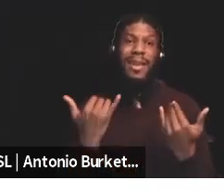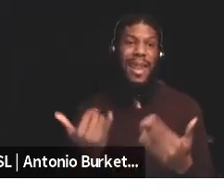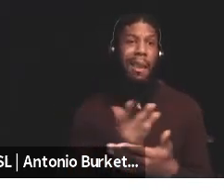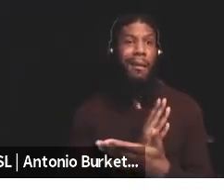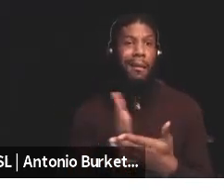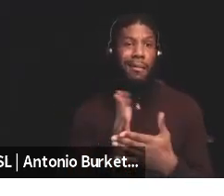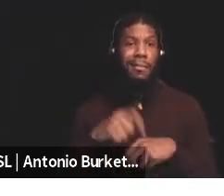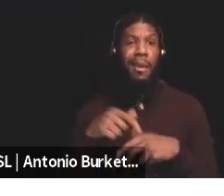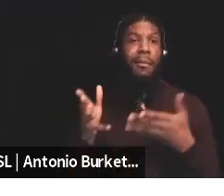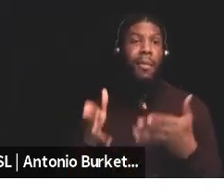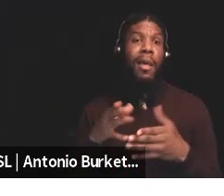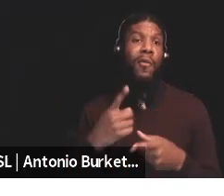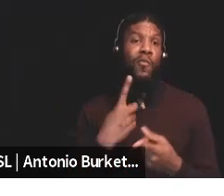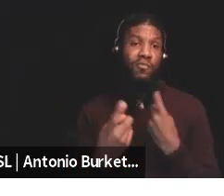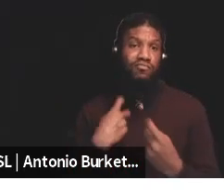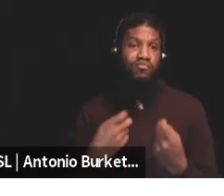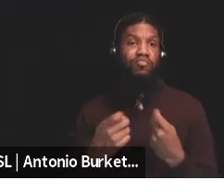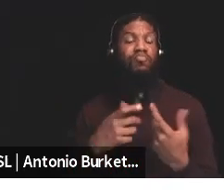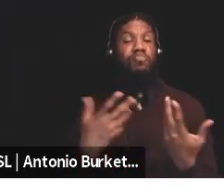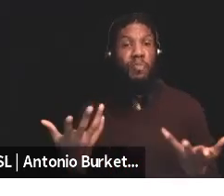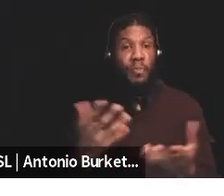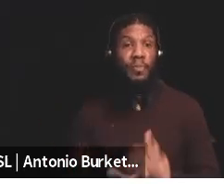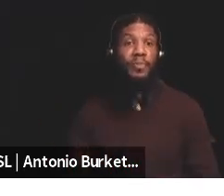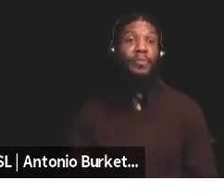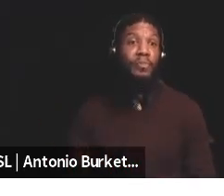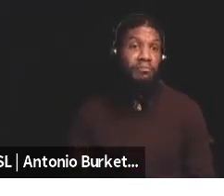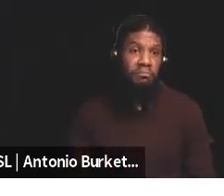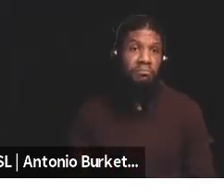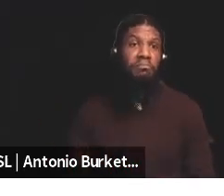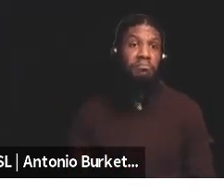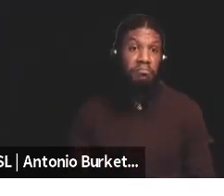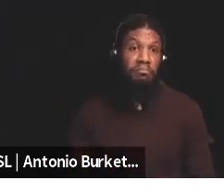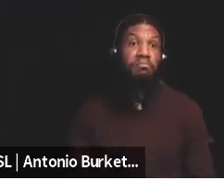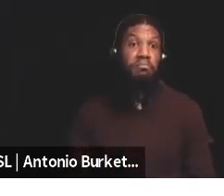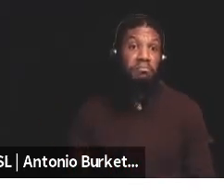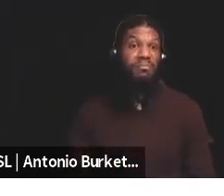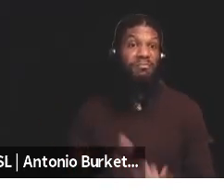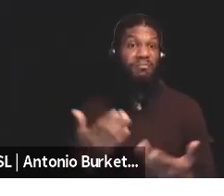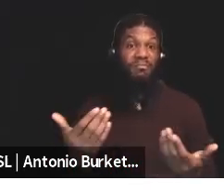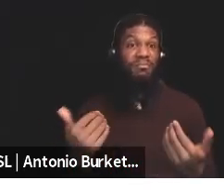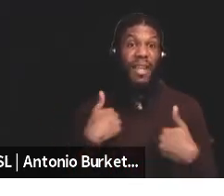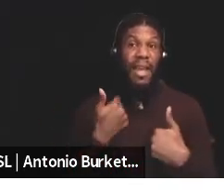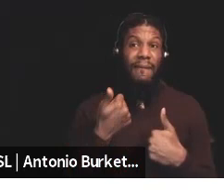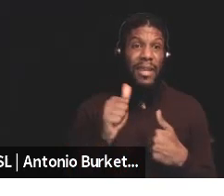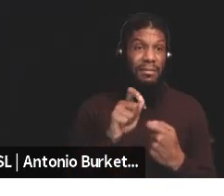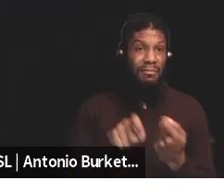we have today on Q&A. So I'm wondering if we have a particular approach we want to take with Q&A.